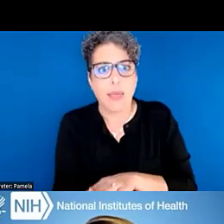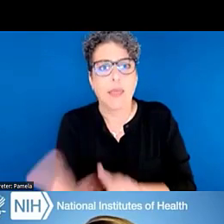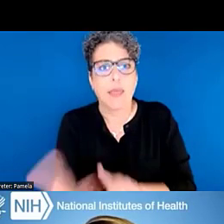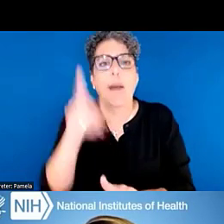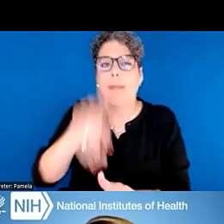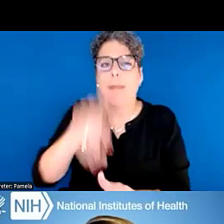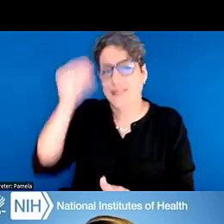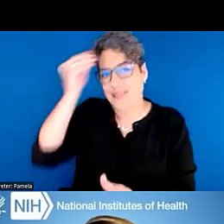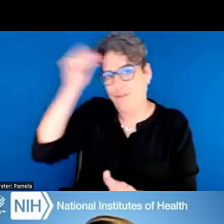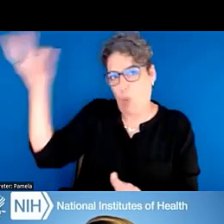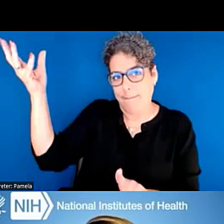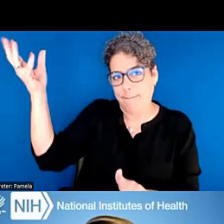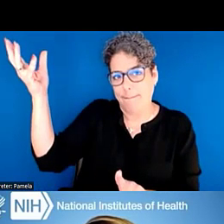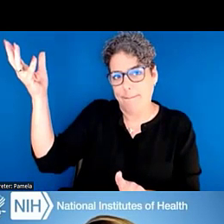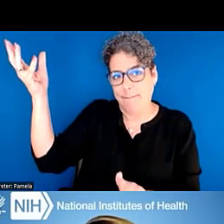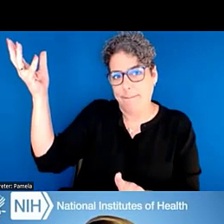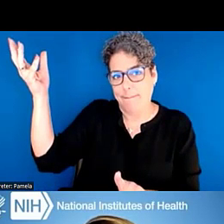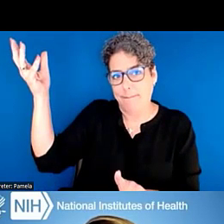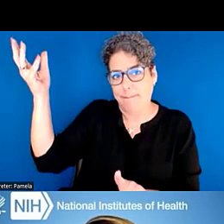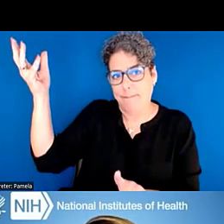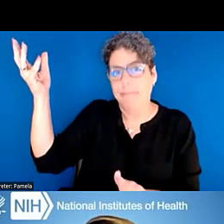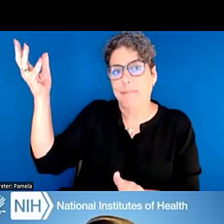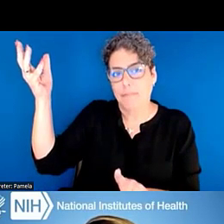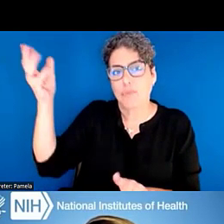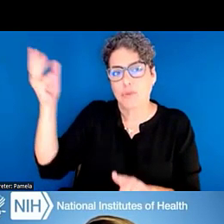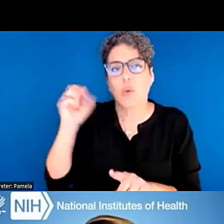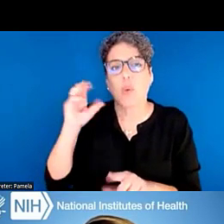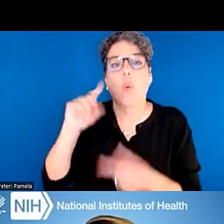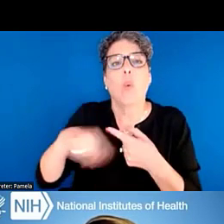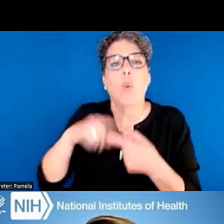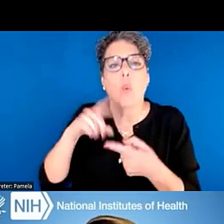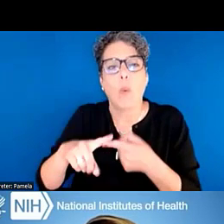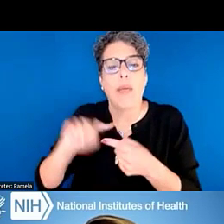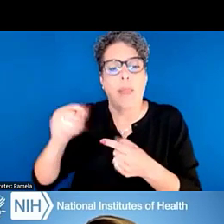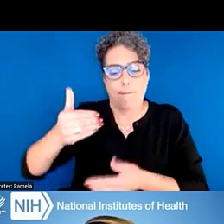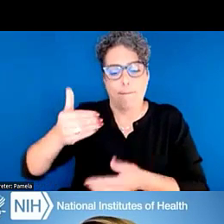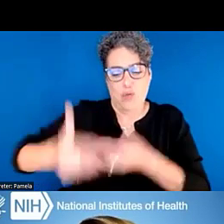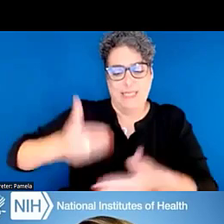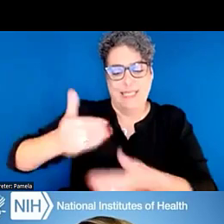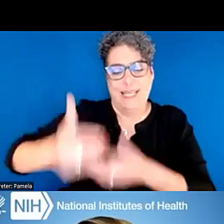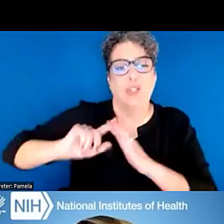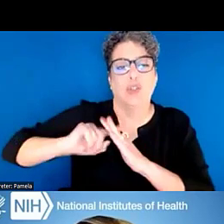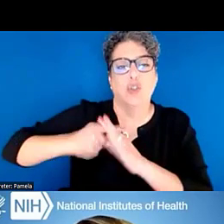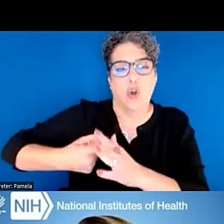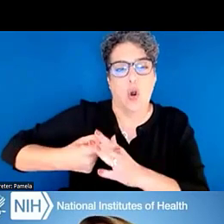Dr. Patricia Valdez: Right. So, yeah, once the proceedings have started. Okay. Dr. Ranjini Ambalavanar: Once .. Yeah. We deal with research misconduct,